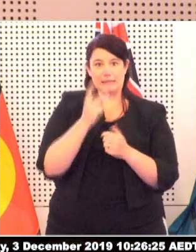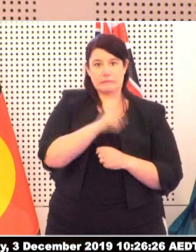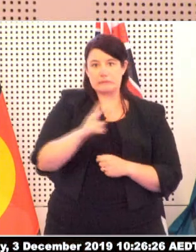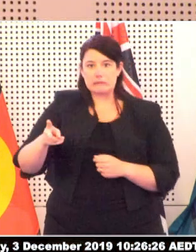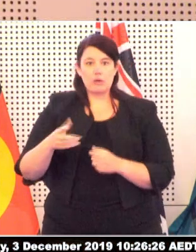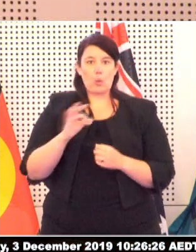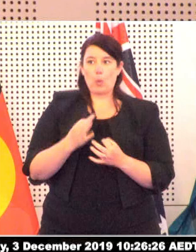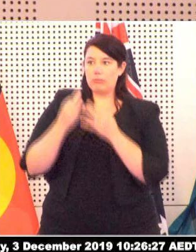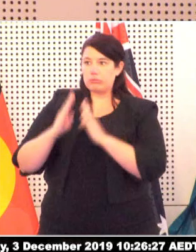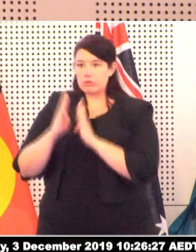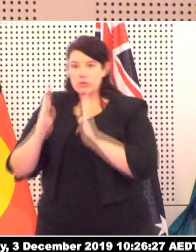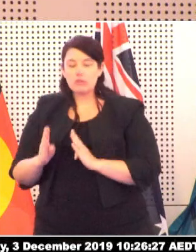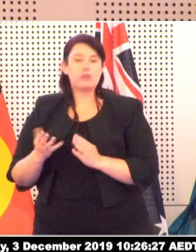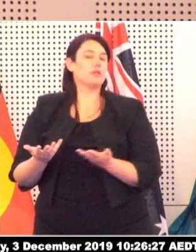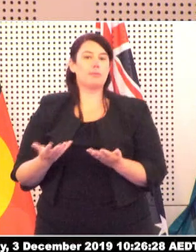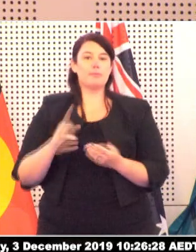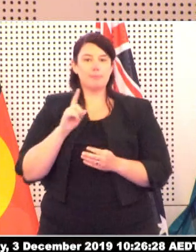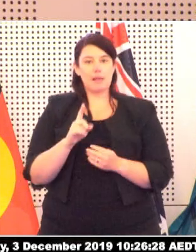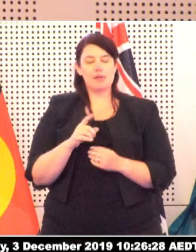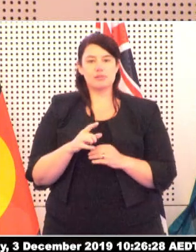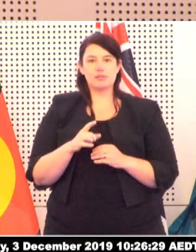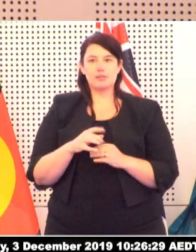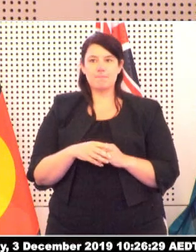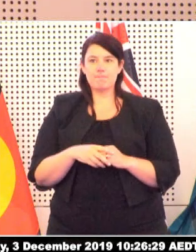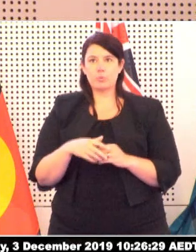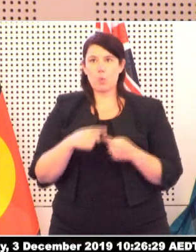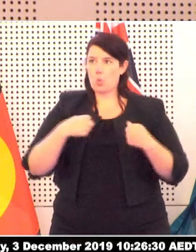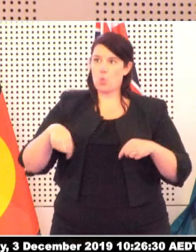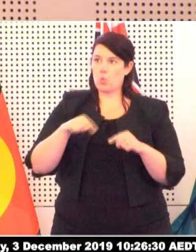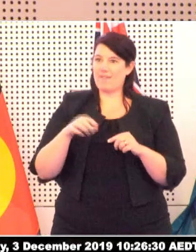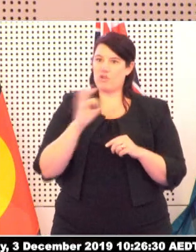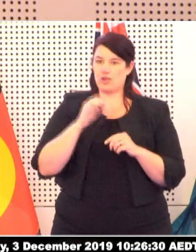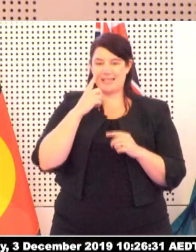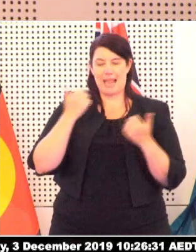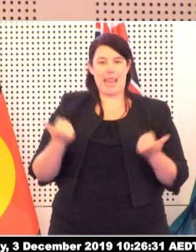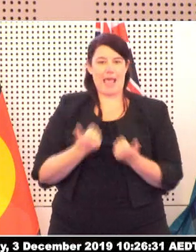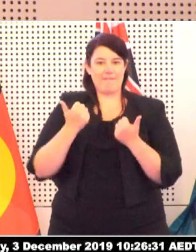homeless, but the point is that we’ve not seen sufficient provision of